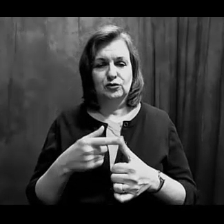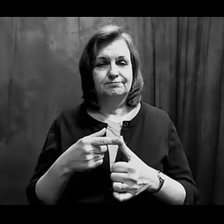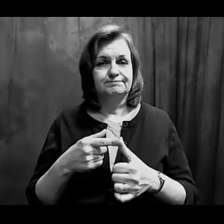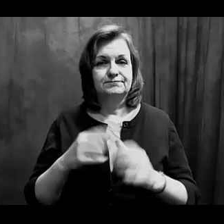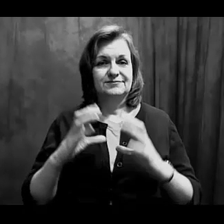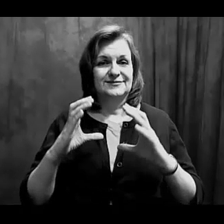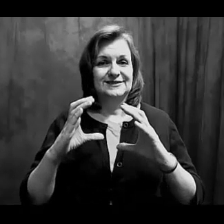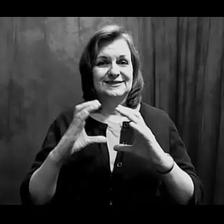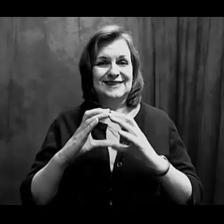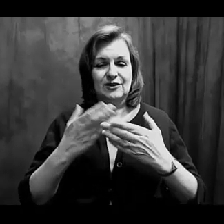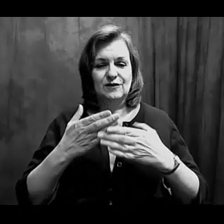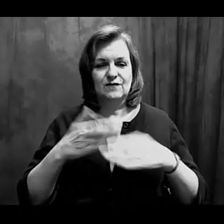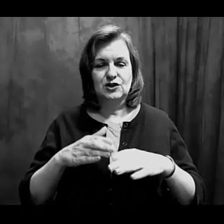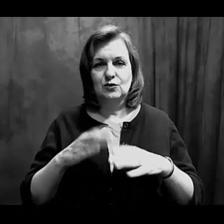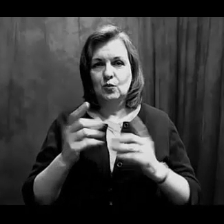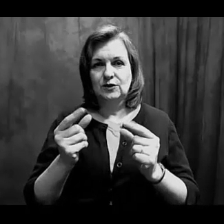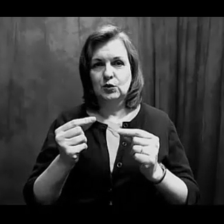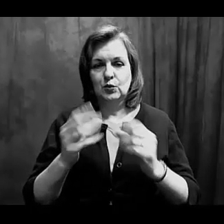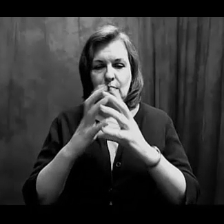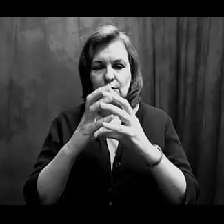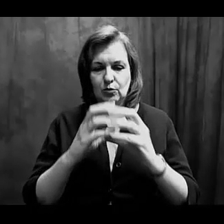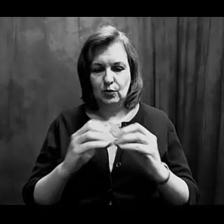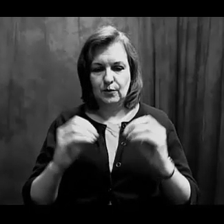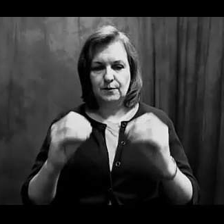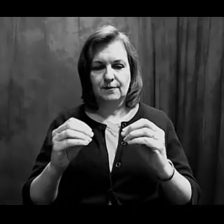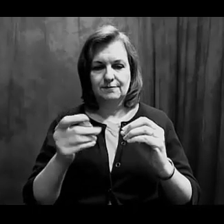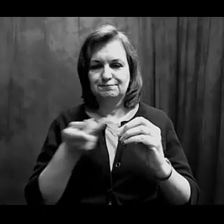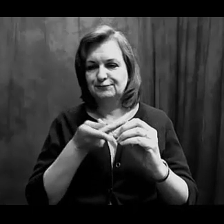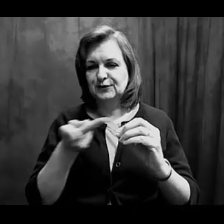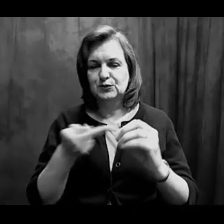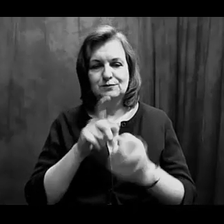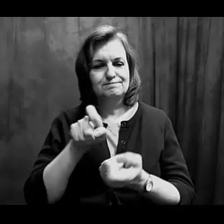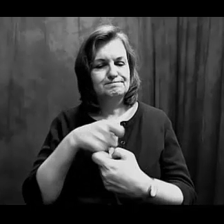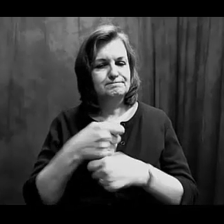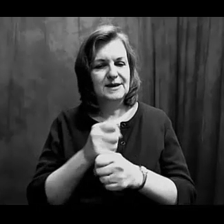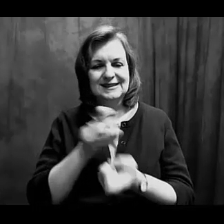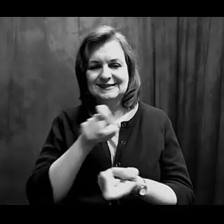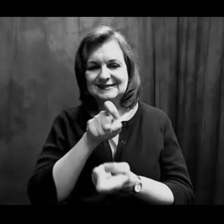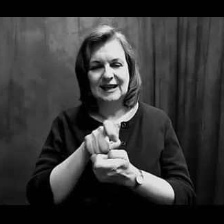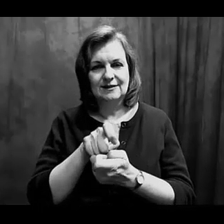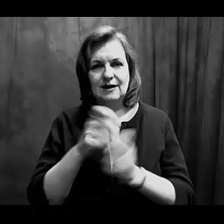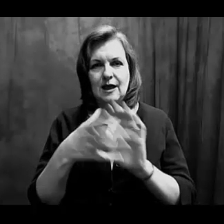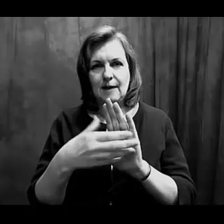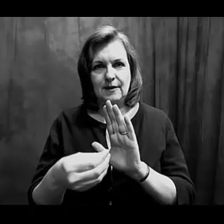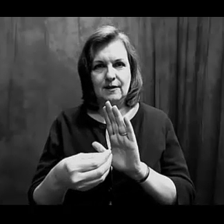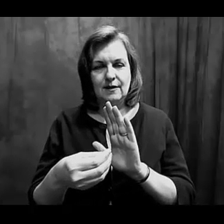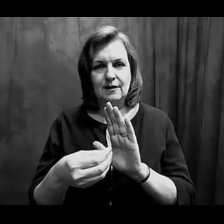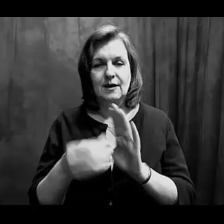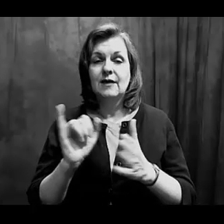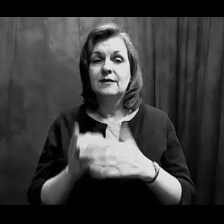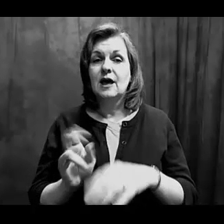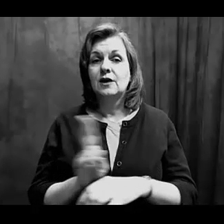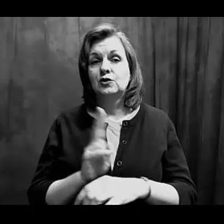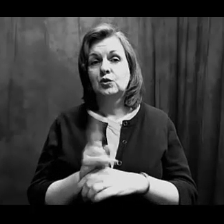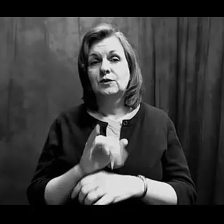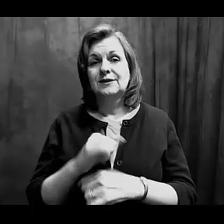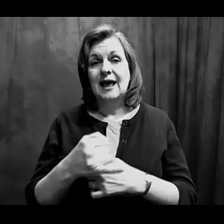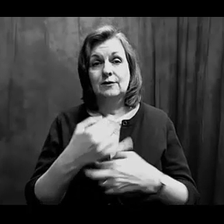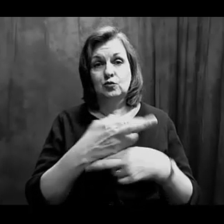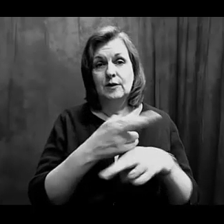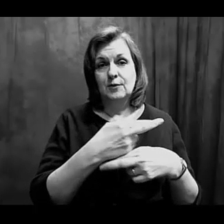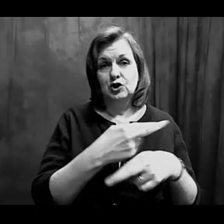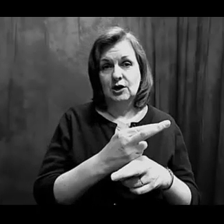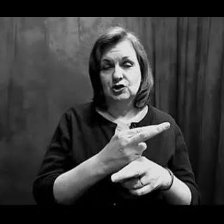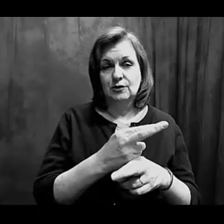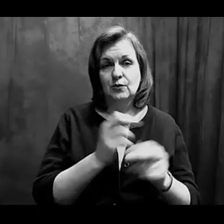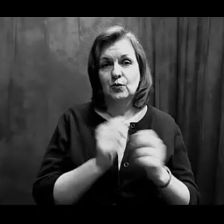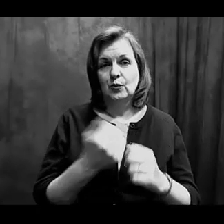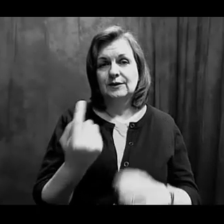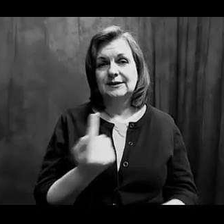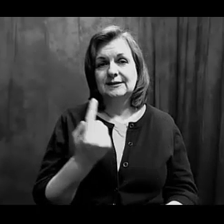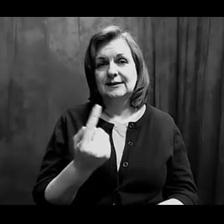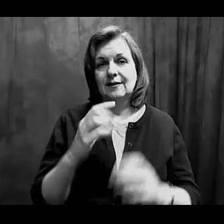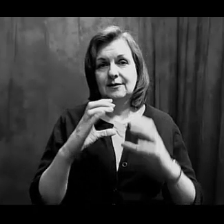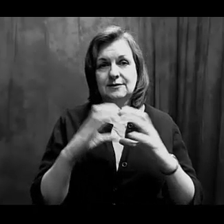flat out cell division make a copy of a cell make an identical copy we see this actually